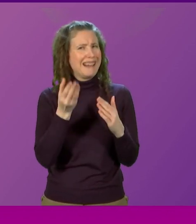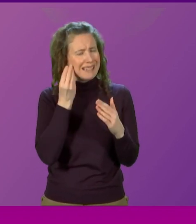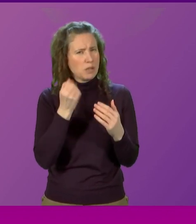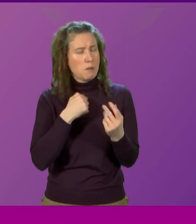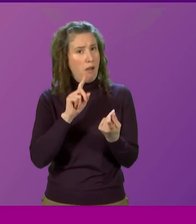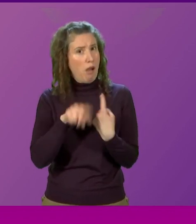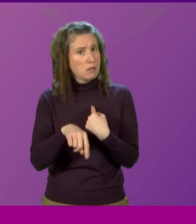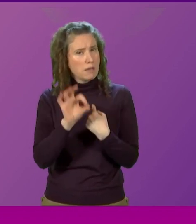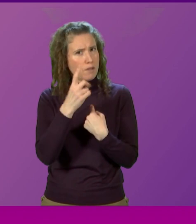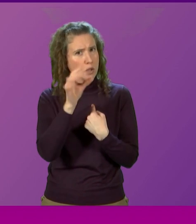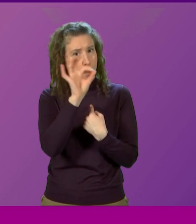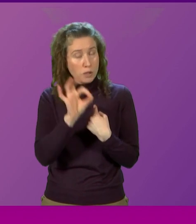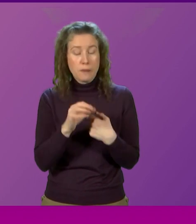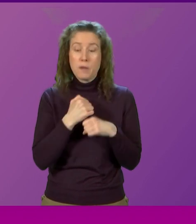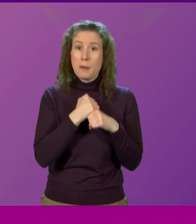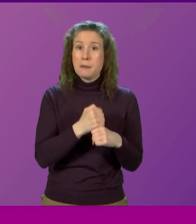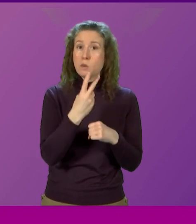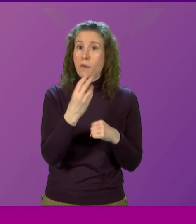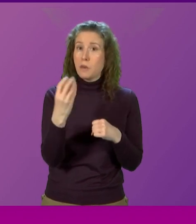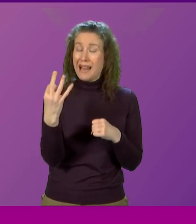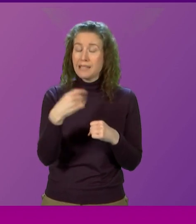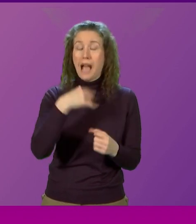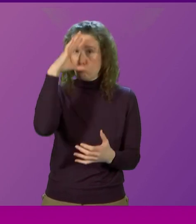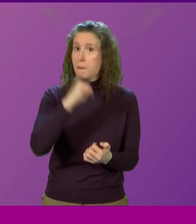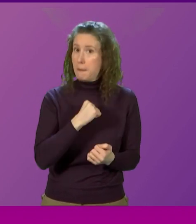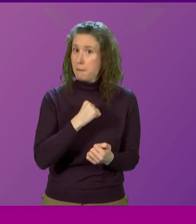With regard to the commitment that was made in 2008—and which I remember very well,